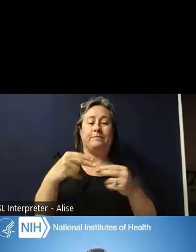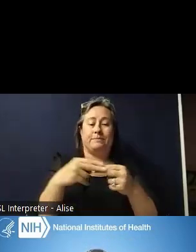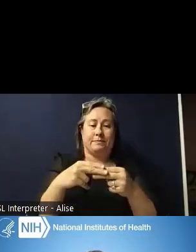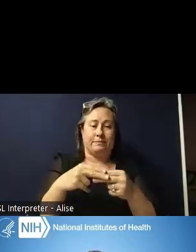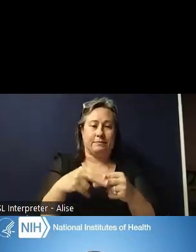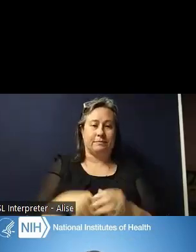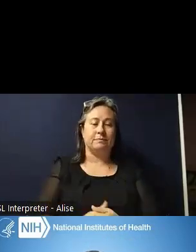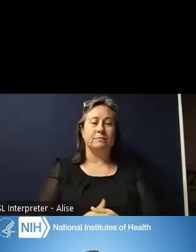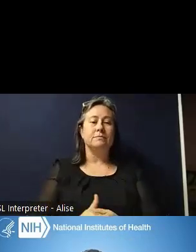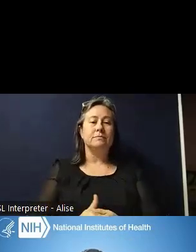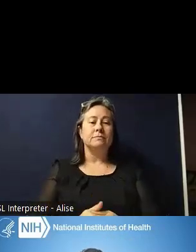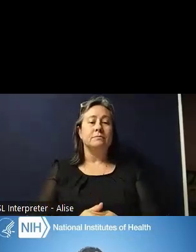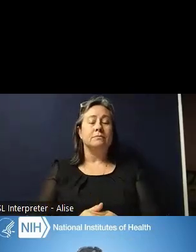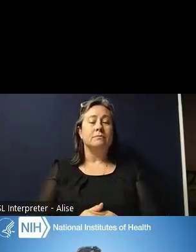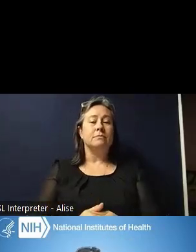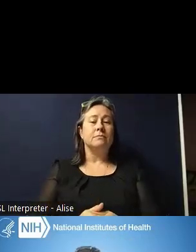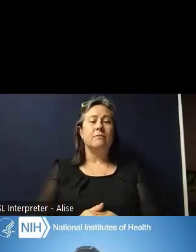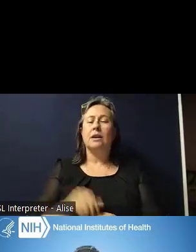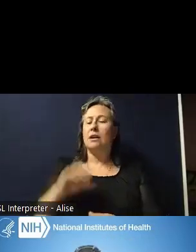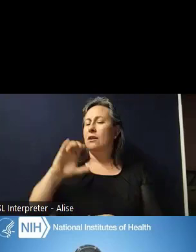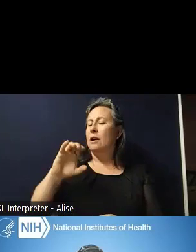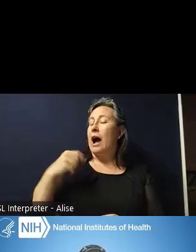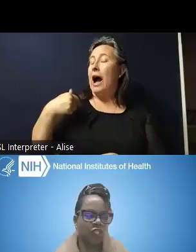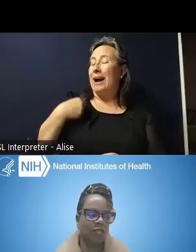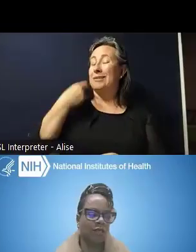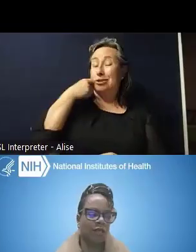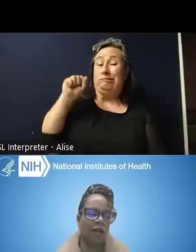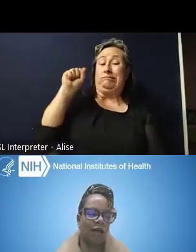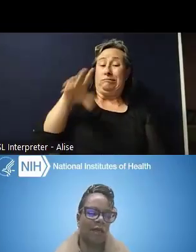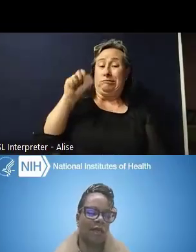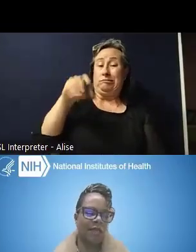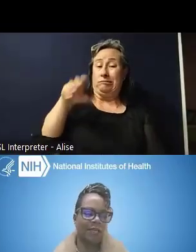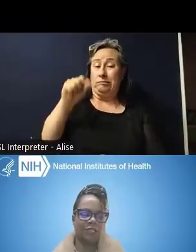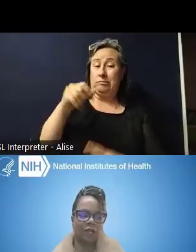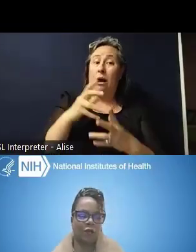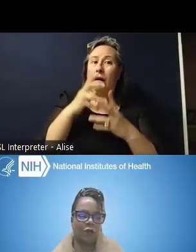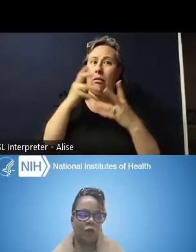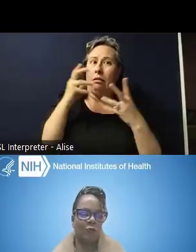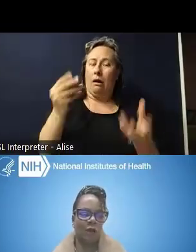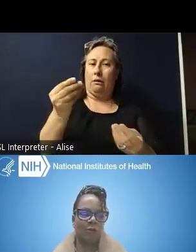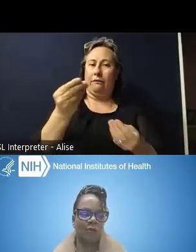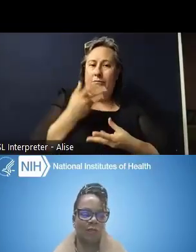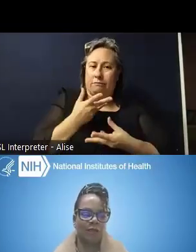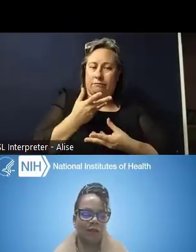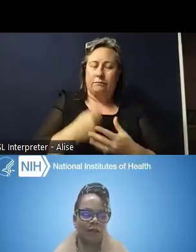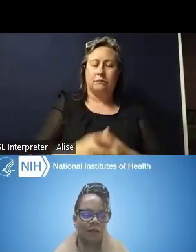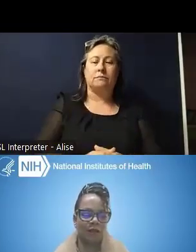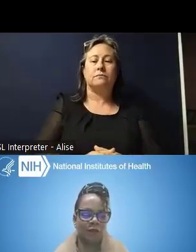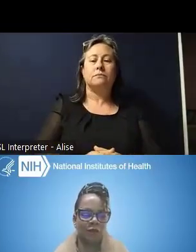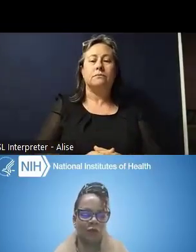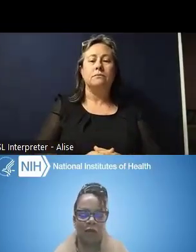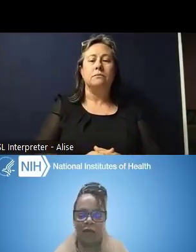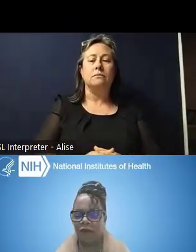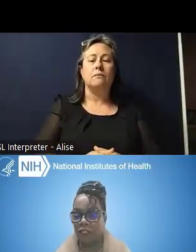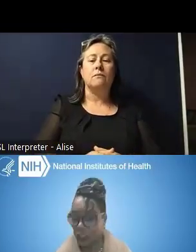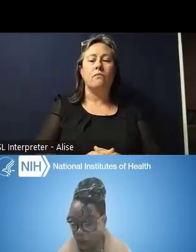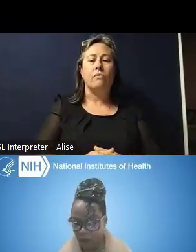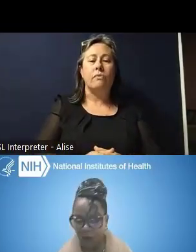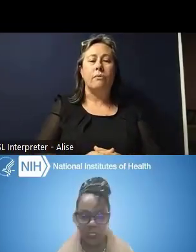So, Kristin, I've given you a lot of information, and we probably will have additional information